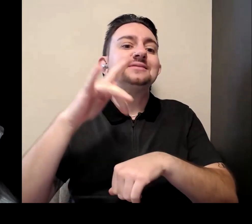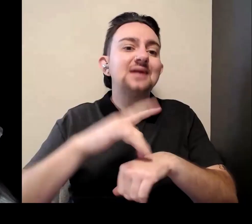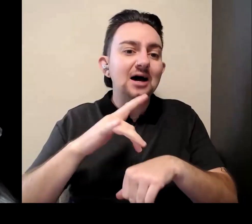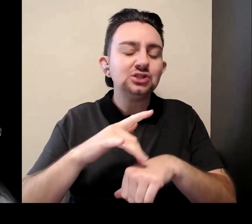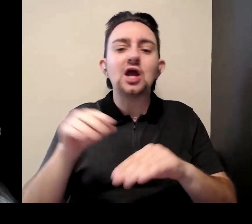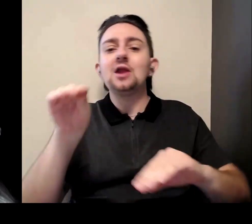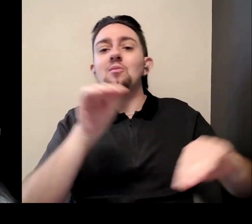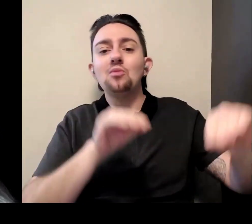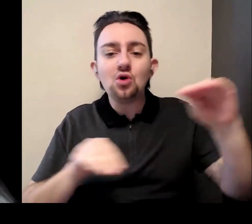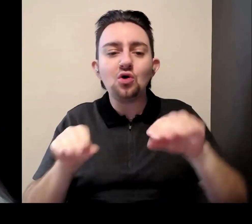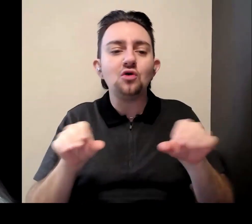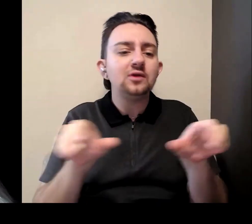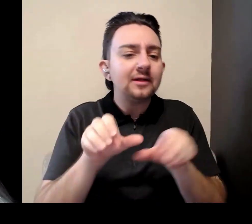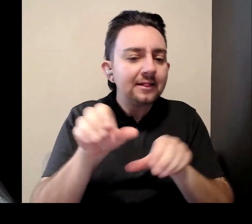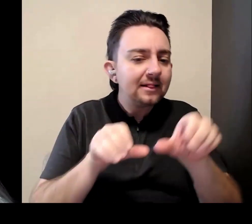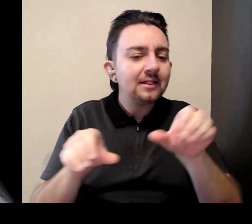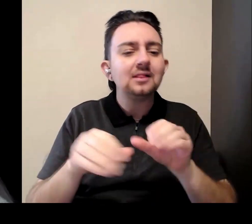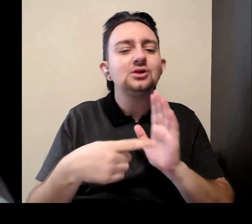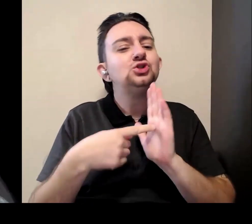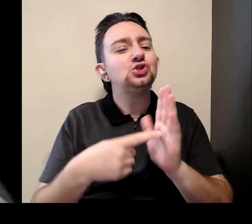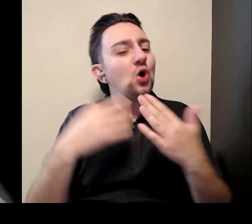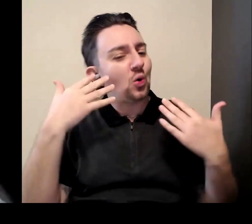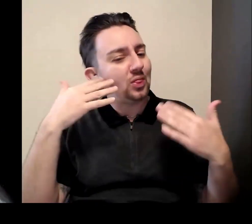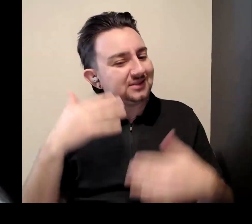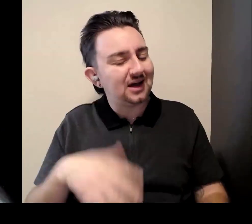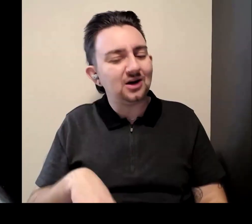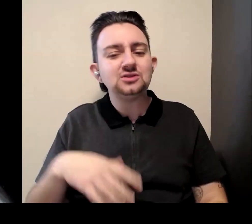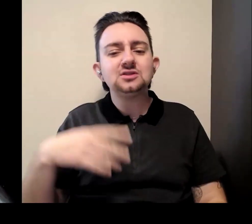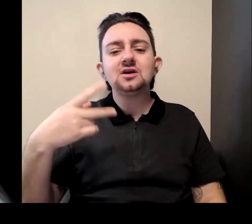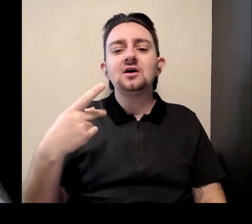For phonics, we want explicit programs based on the science of reading.